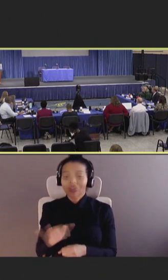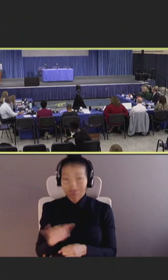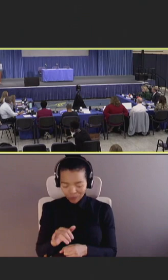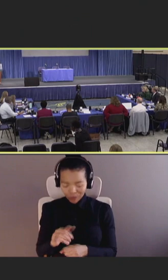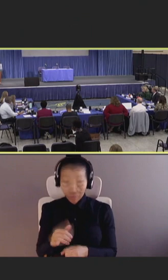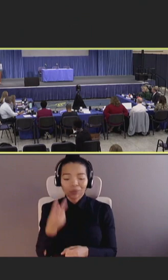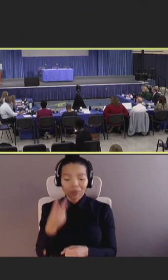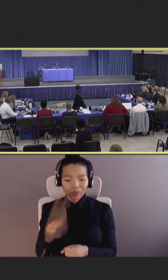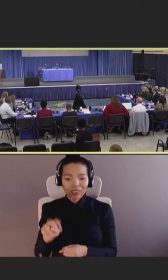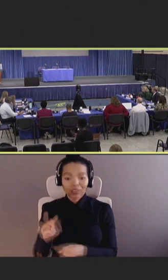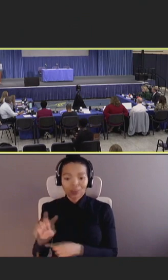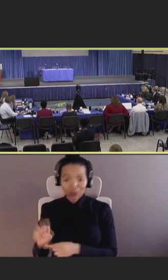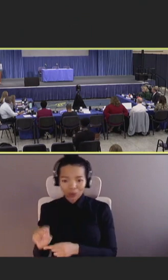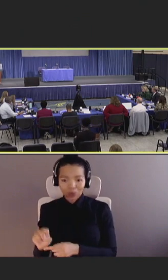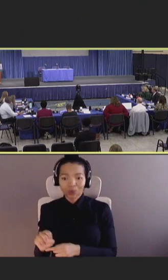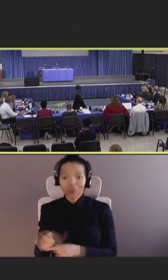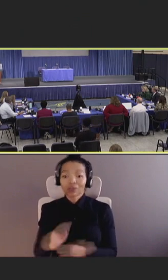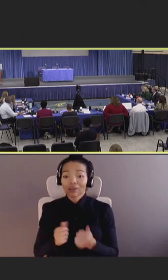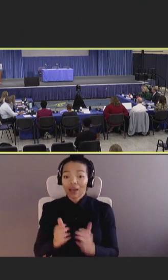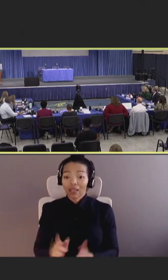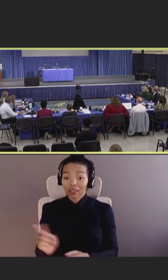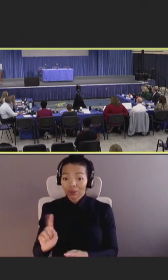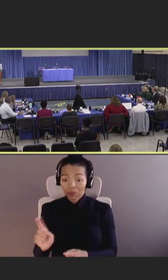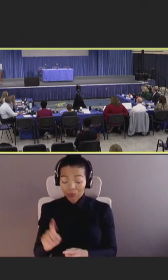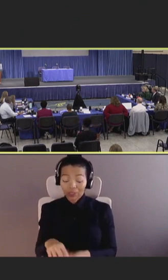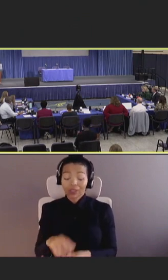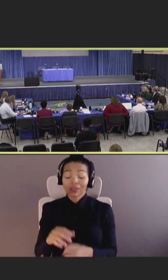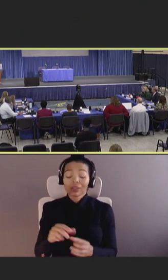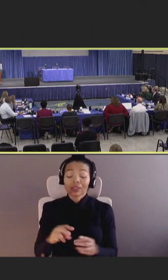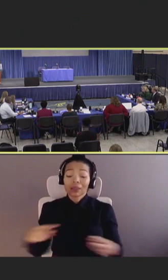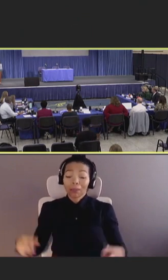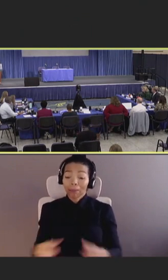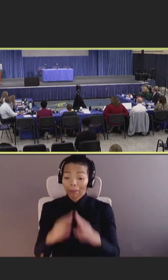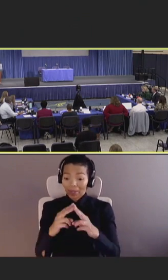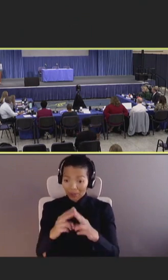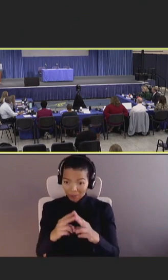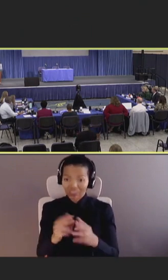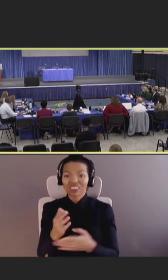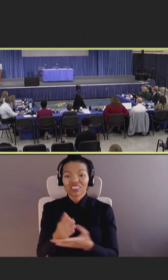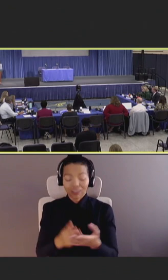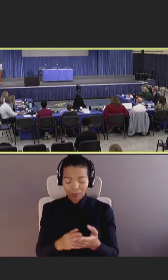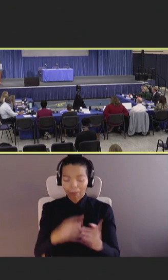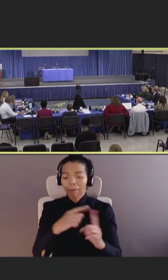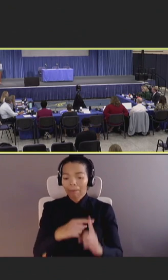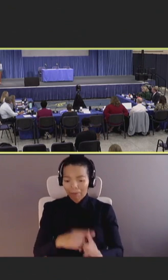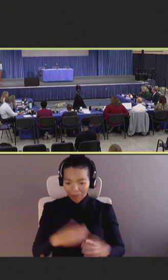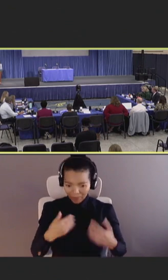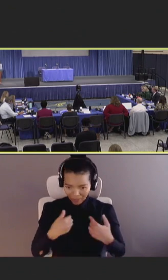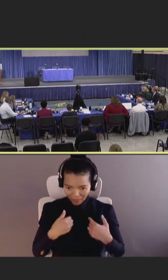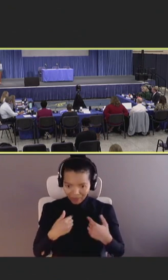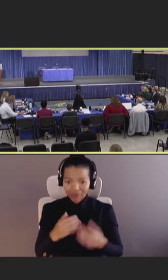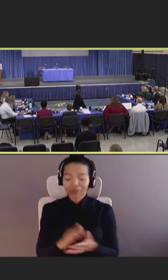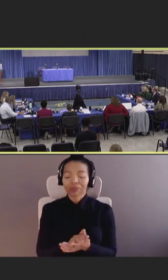in Paris tested positive for COVID-19, and media outlets in the United States reported on surges